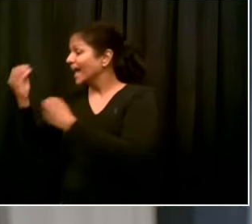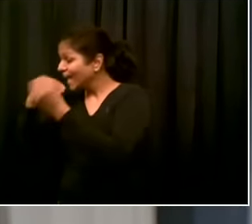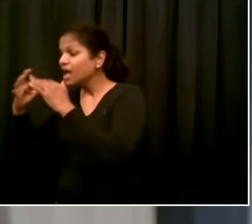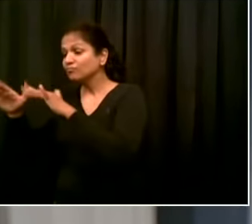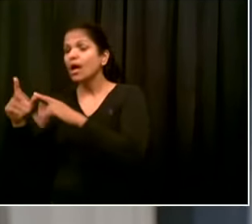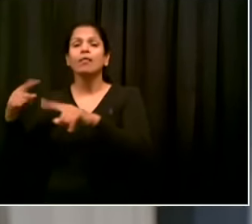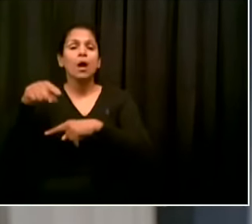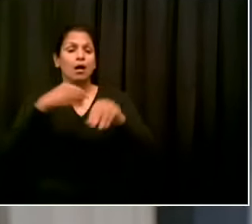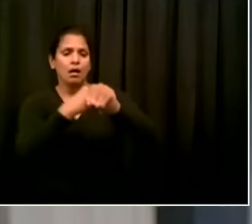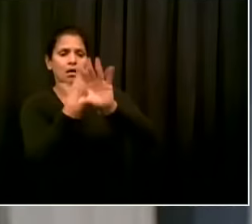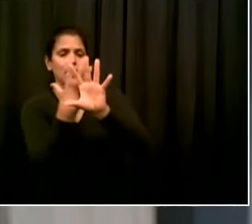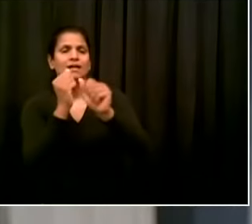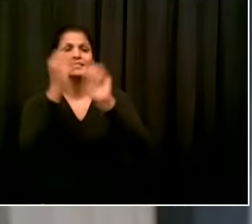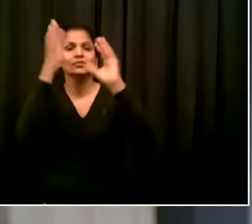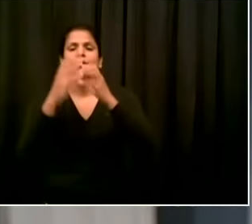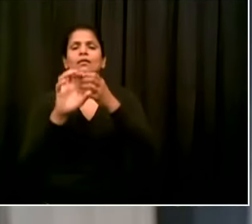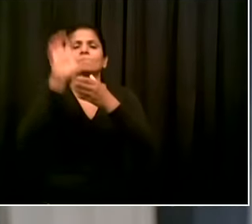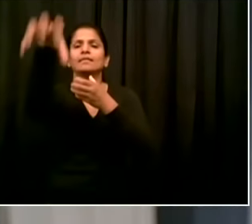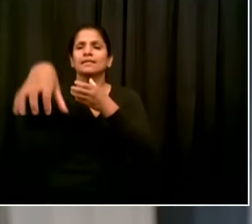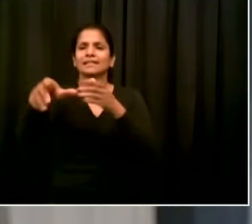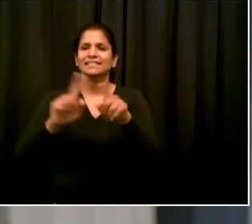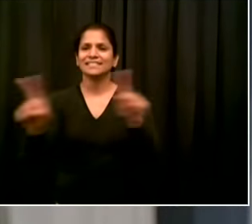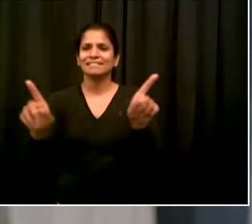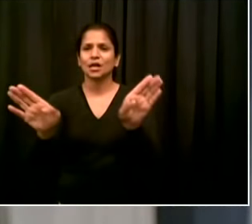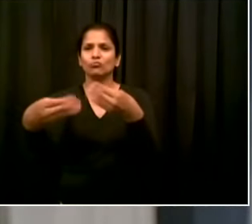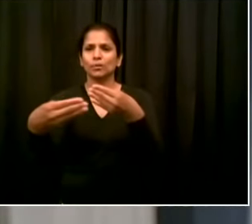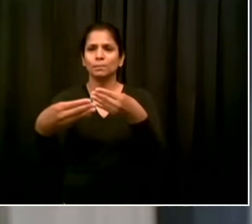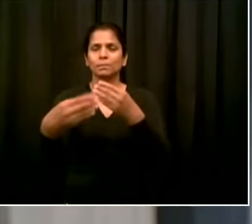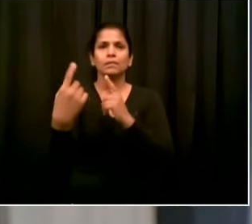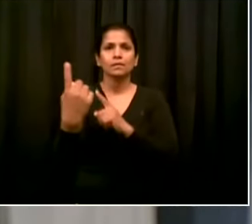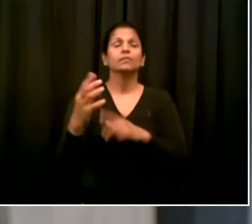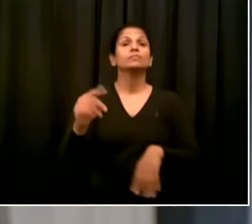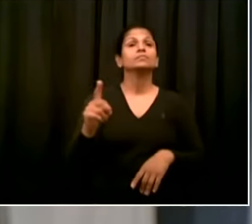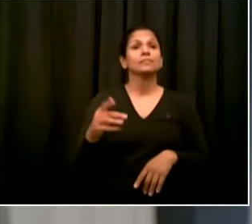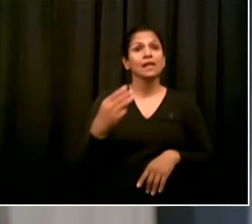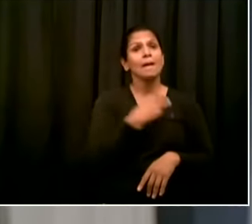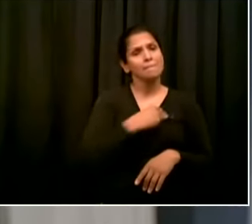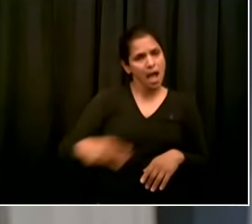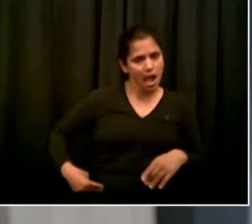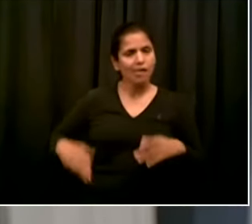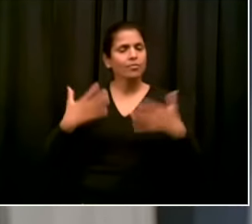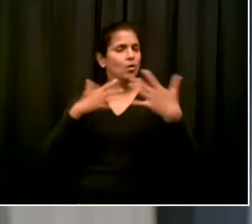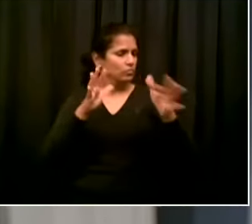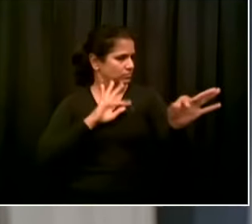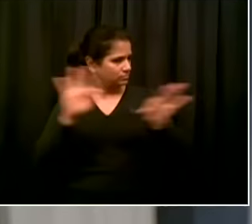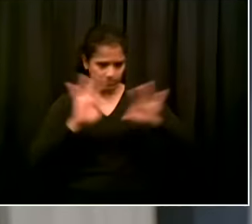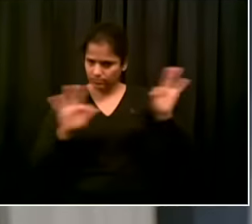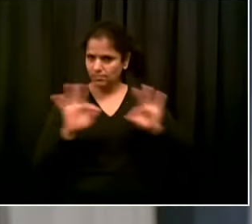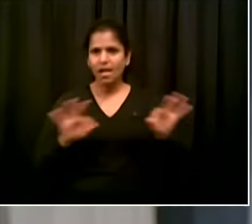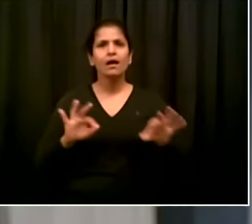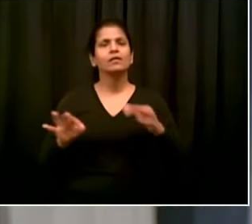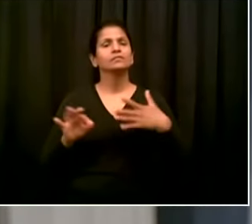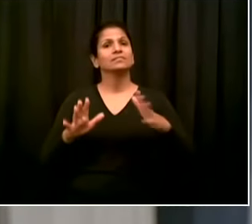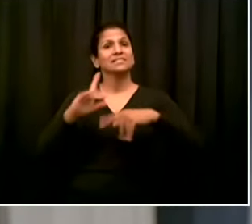WEEKS TO GET DOWN TO THE FINE TEACHING ROSTER. WE ARE NOT GOING TO DO THE TOAMENT DAY BY